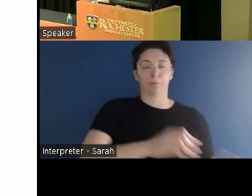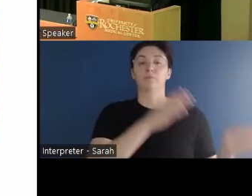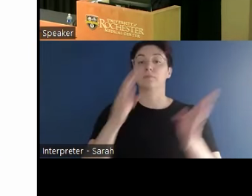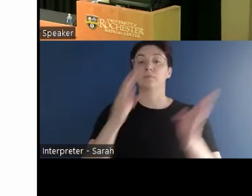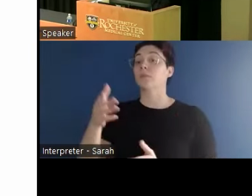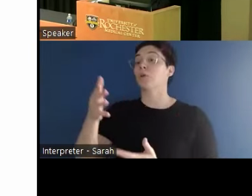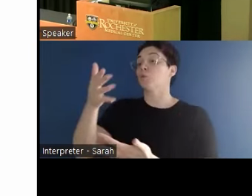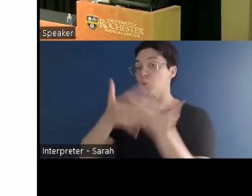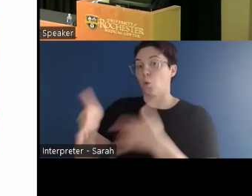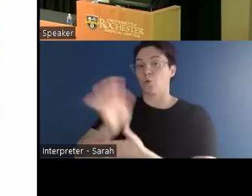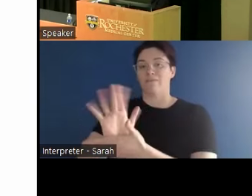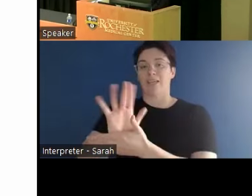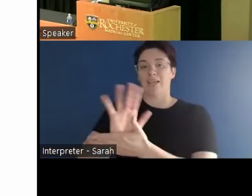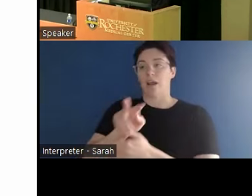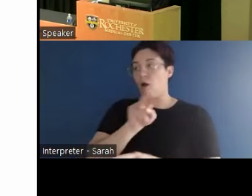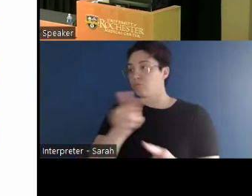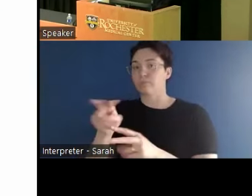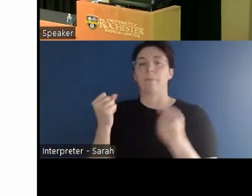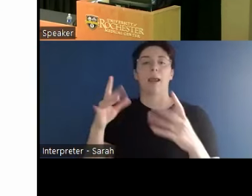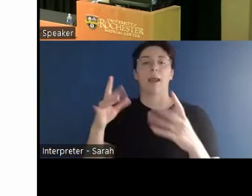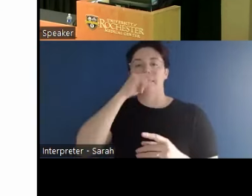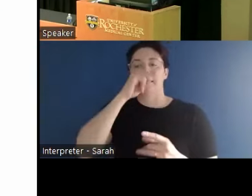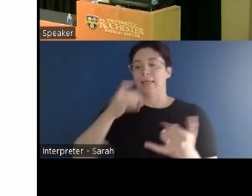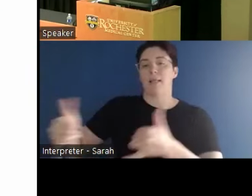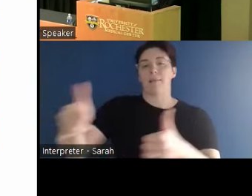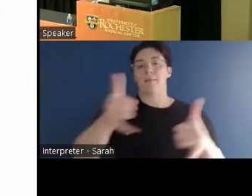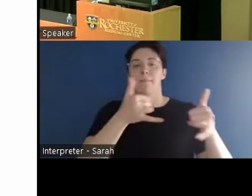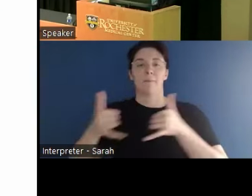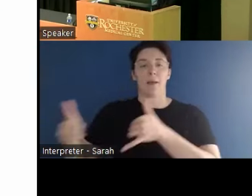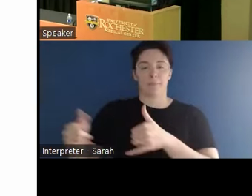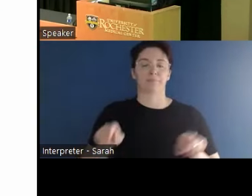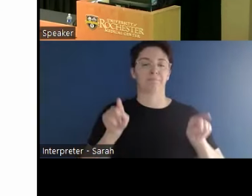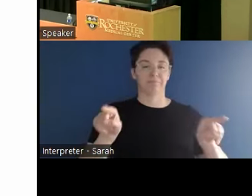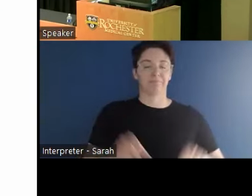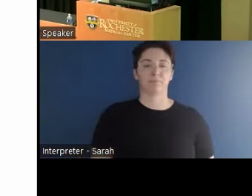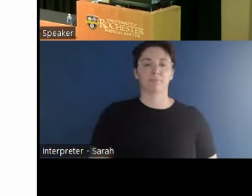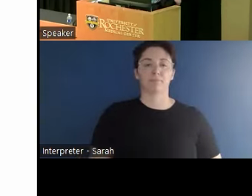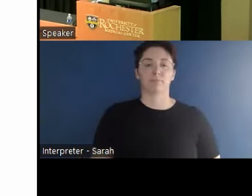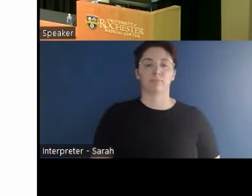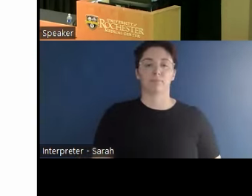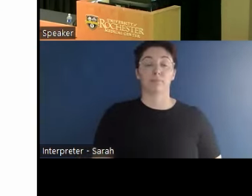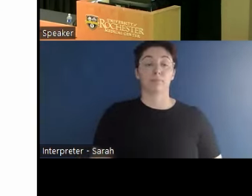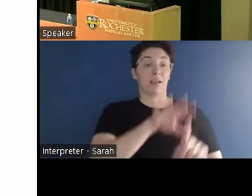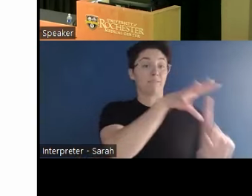of a play date with multiple children the videos were filmed such that the person who puts on the